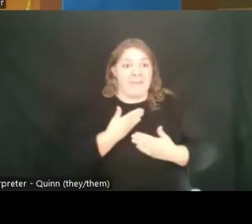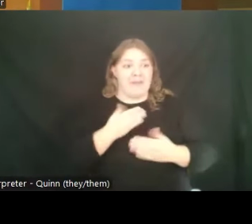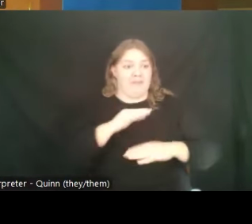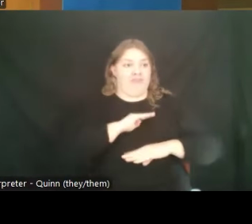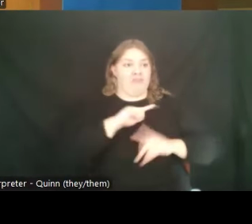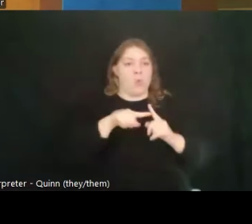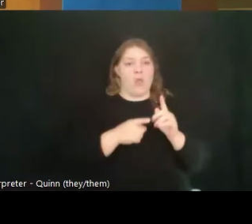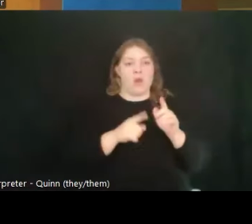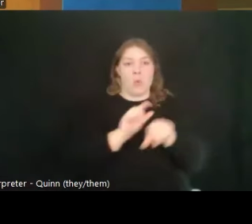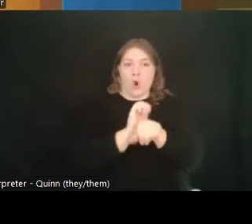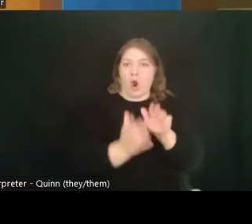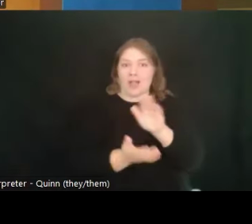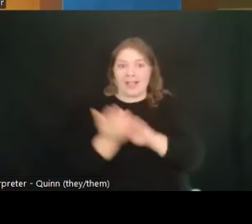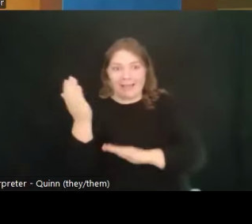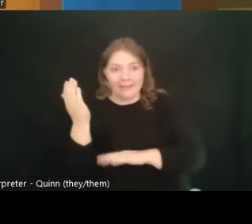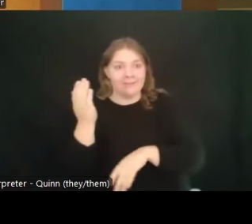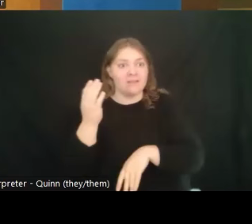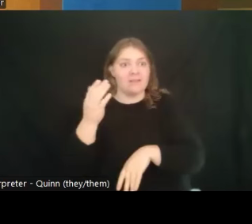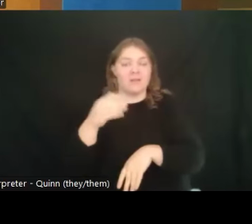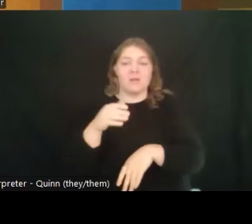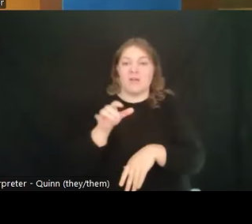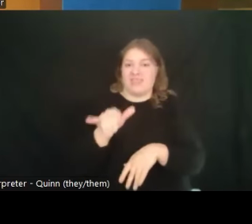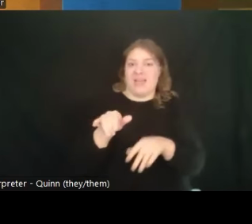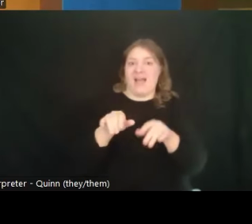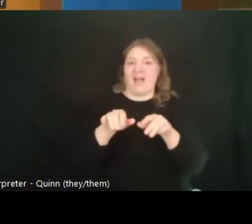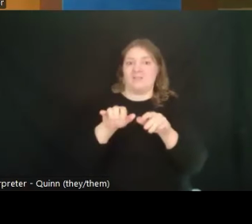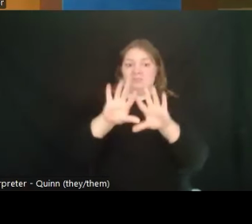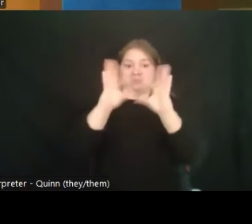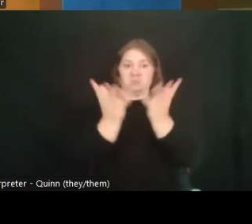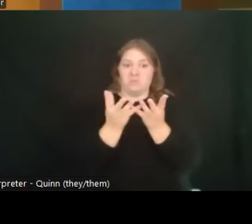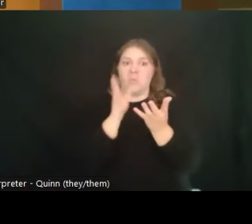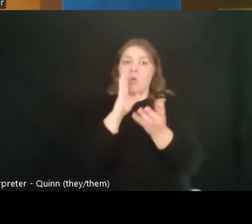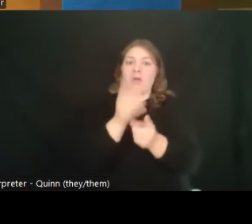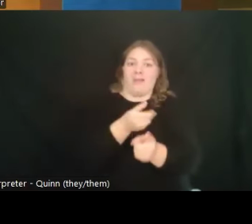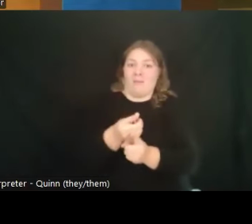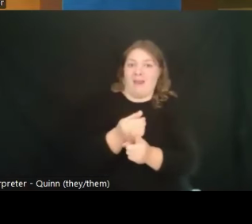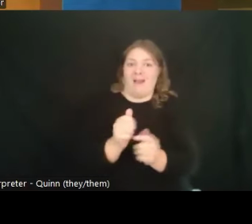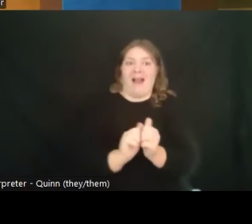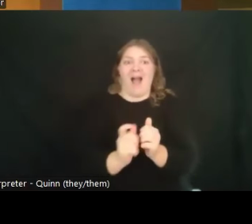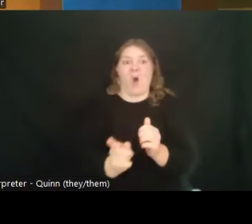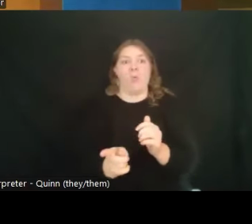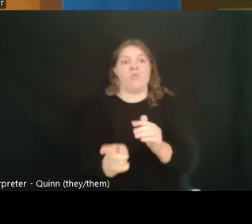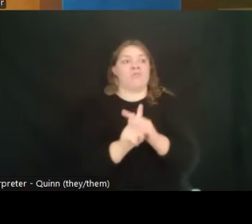allaround system that really impacts the way we show up at work and how families benefit from